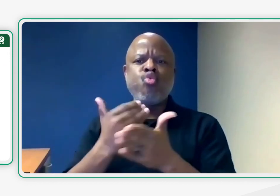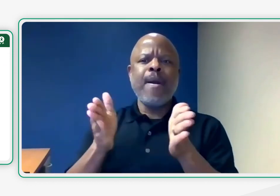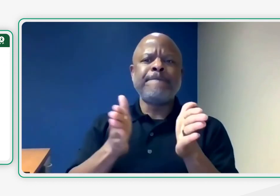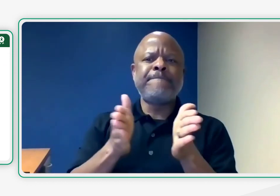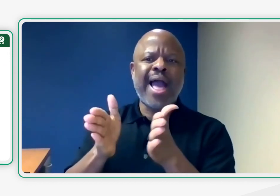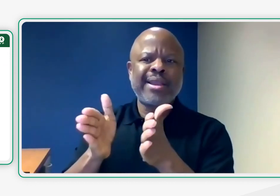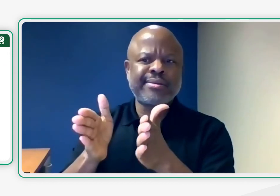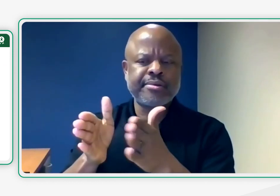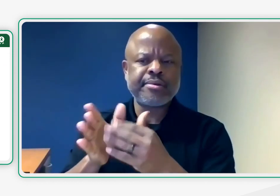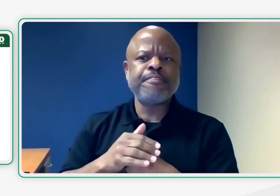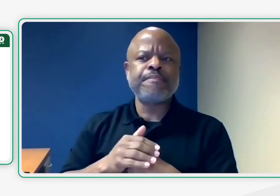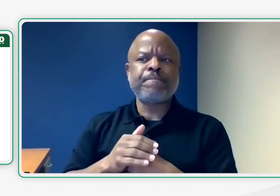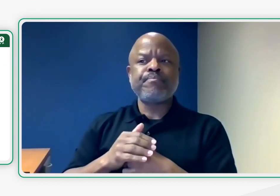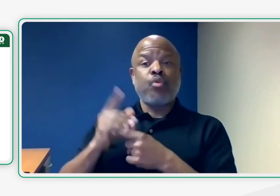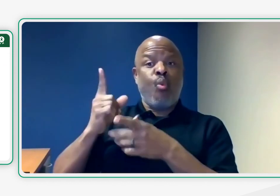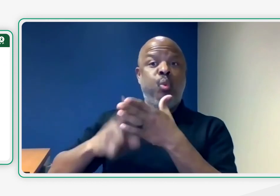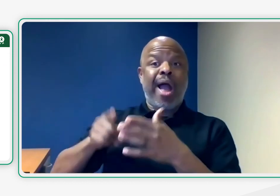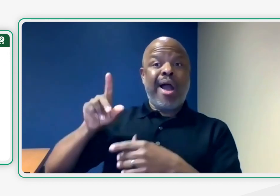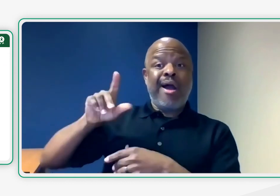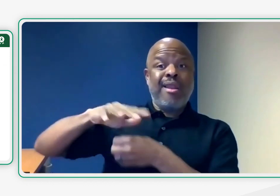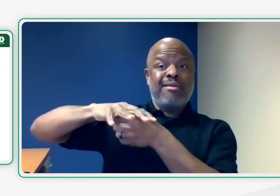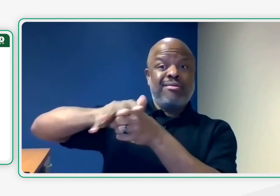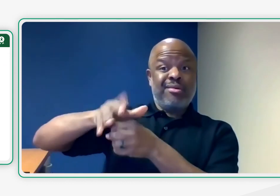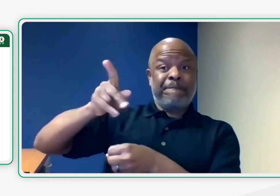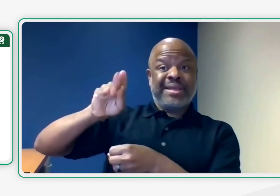And it really provides us new tools, a new pathway.